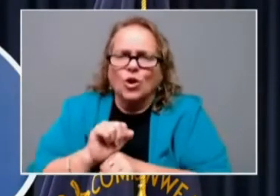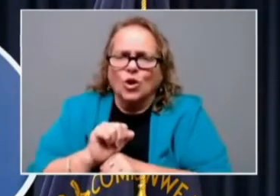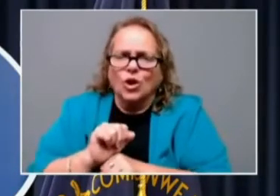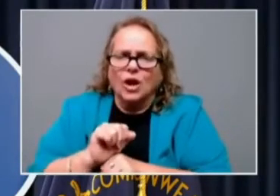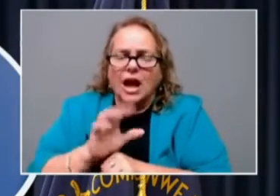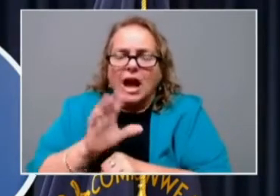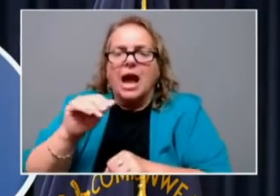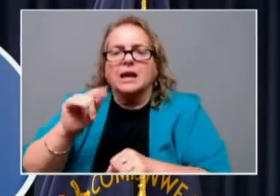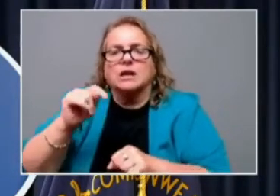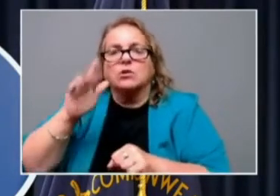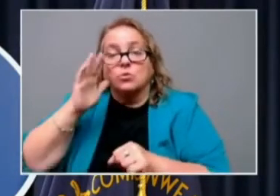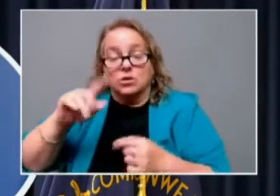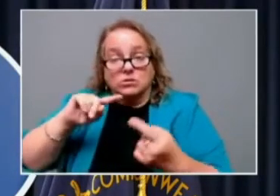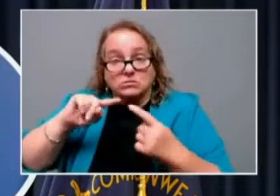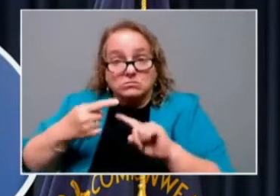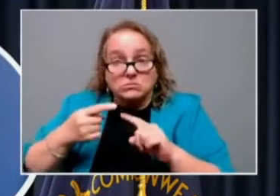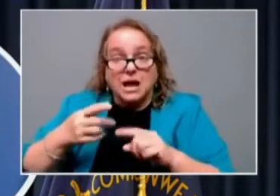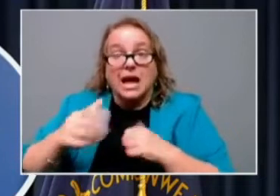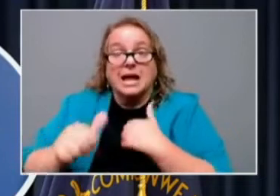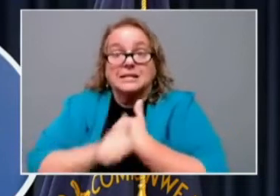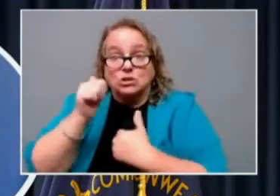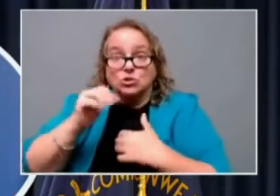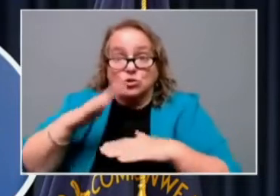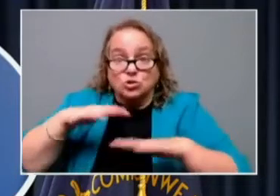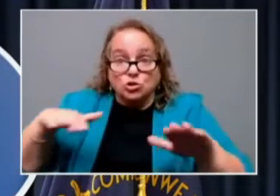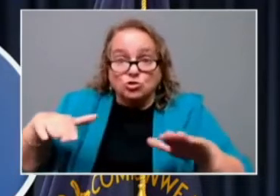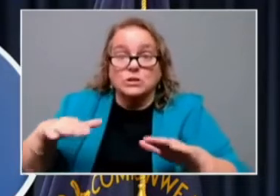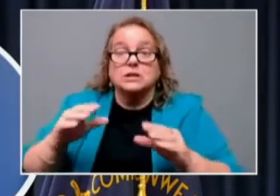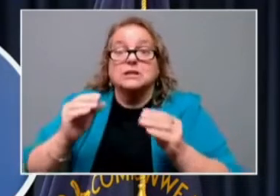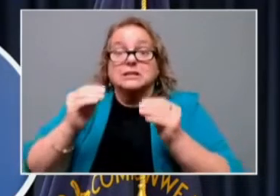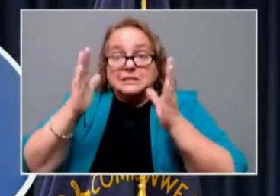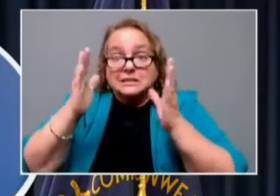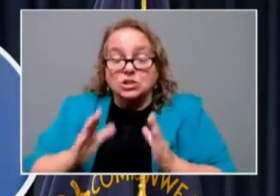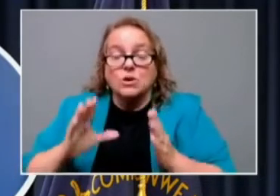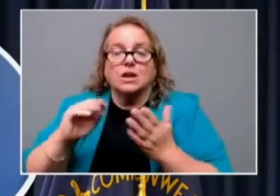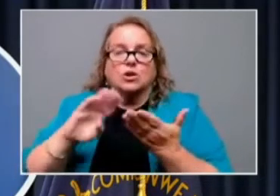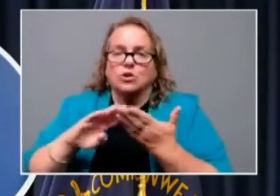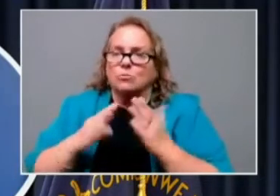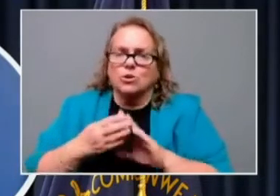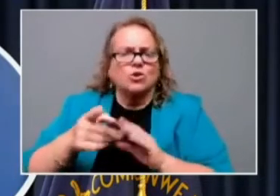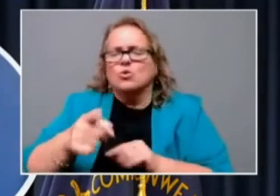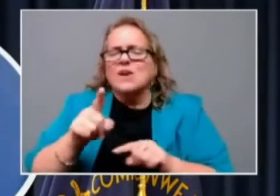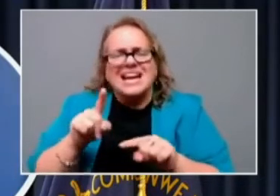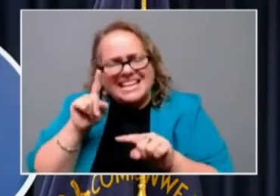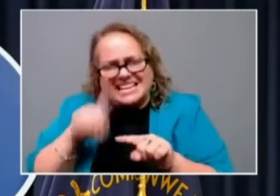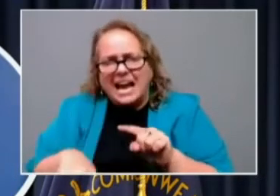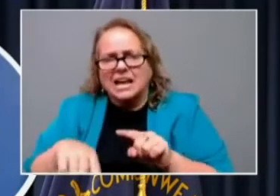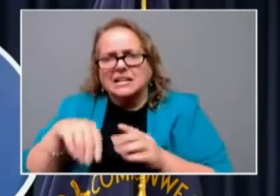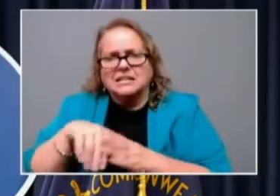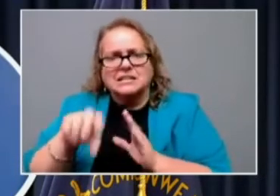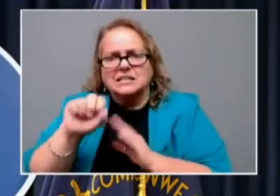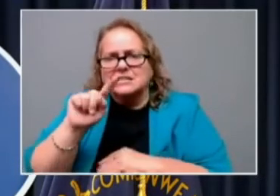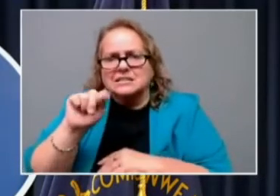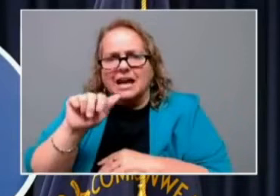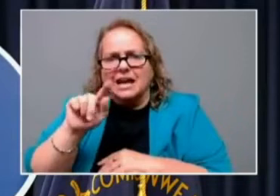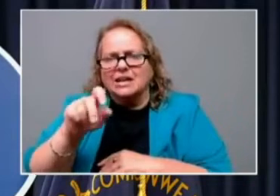endanger the teachers and it will endanger the communities. You simply cannot in a state. Can you show the map from the very beginning as red as it is